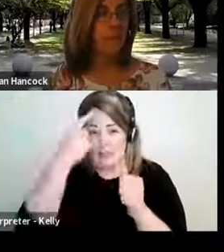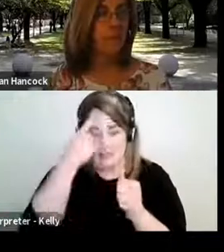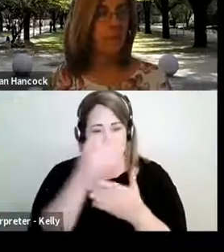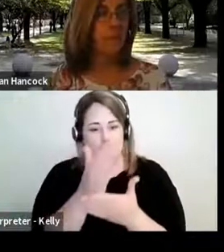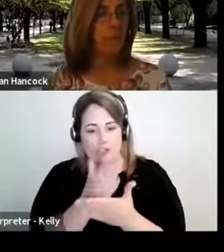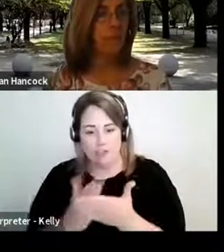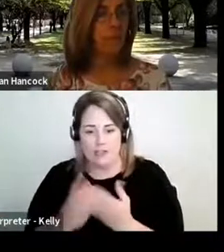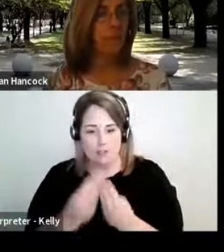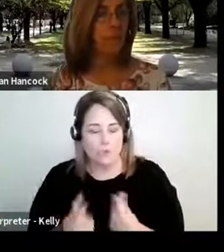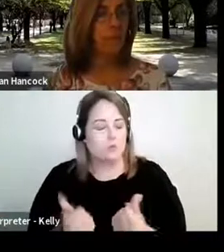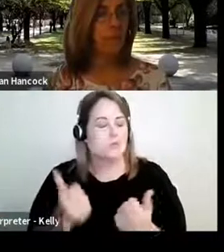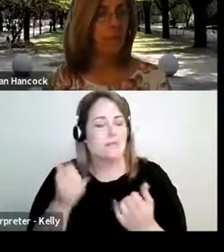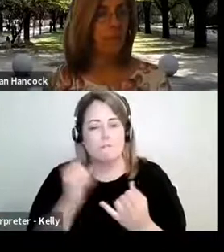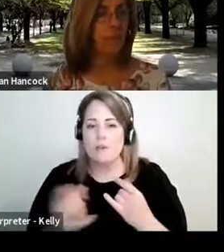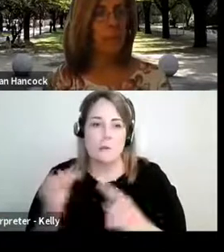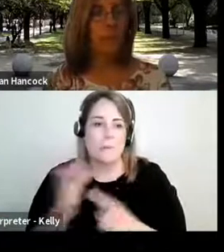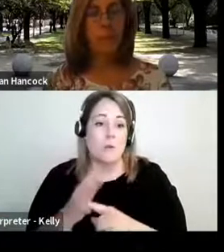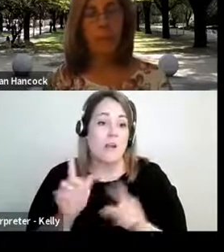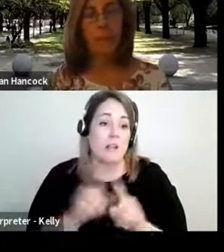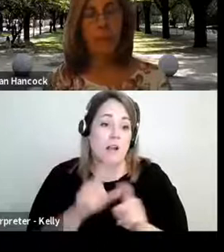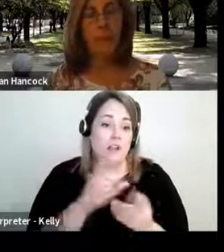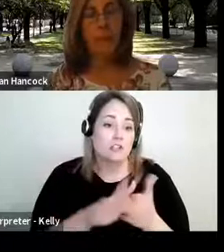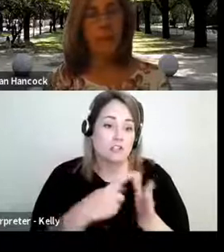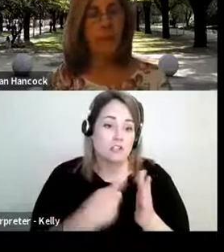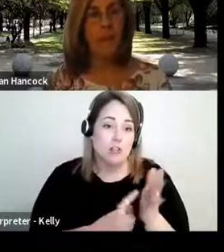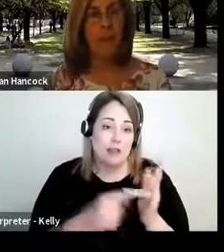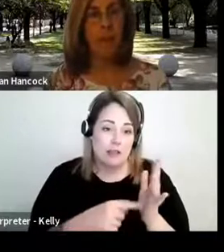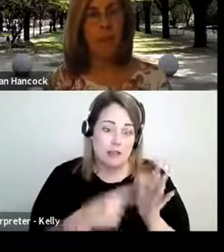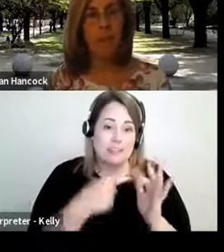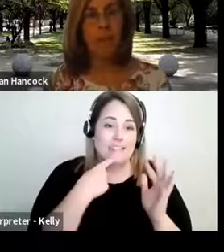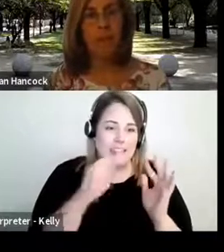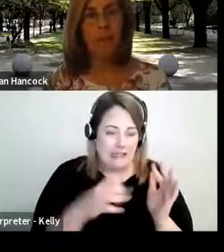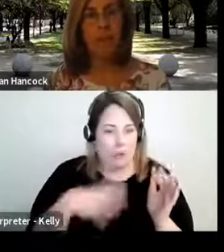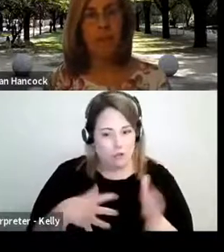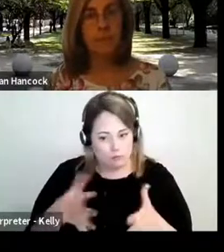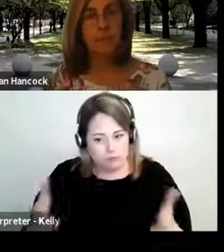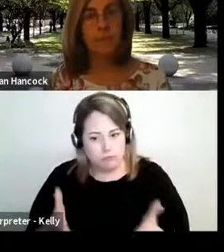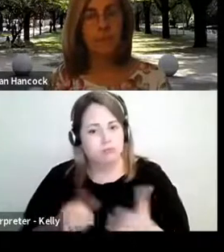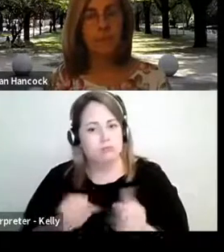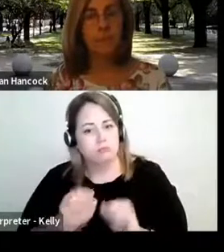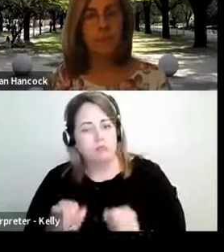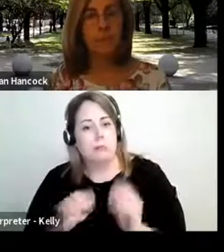about by Charlotte, I think ramping up the mentee voice is extremely important for gaining that